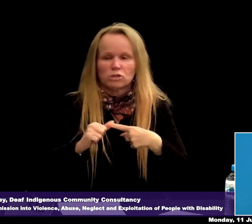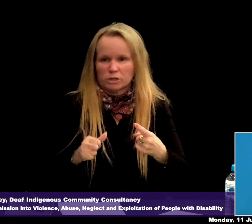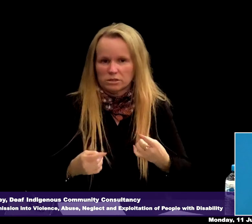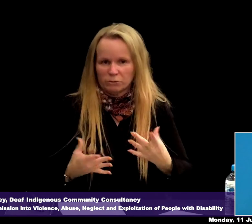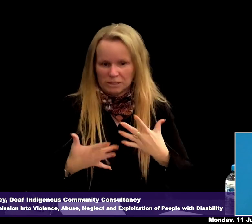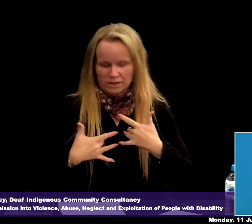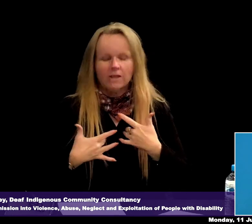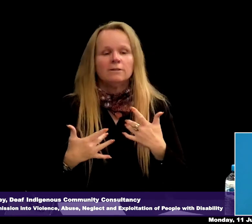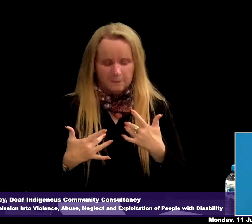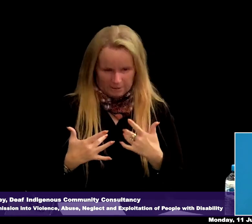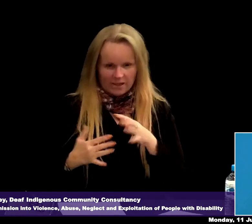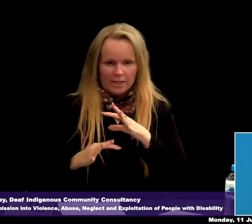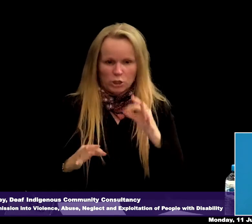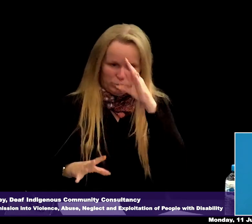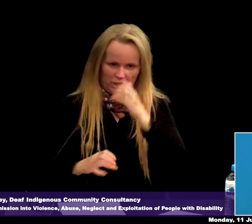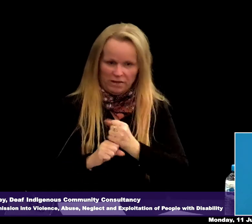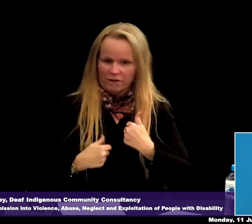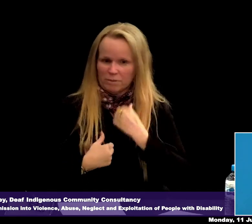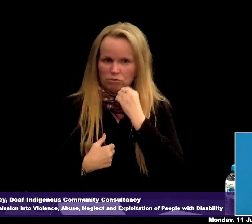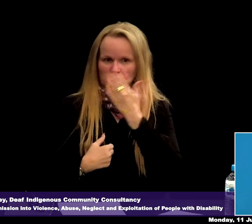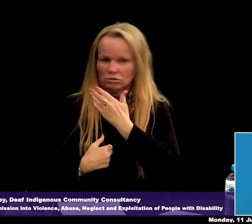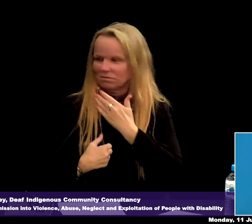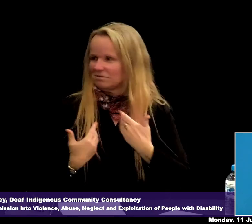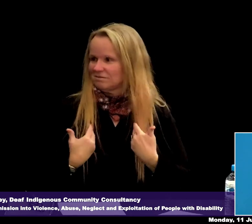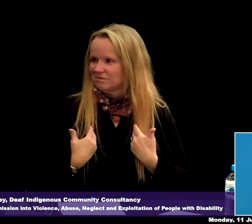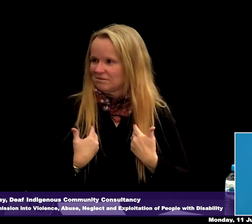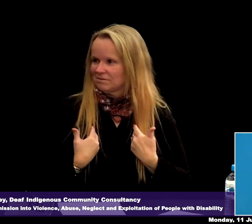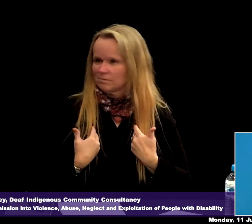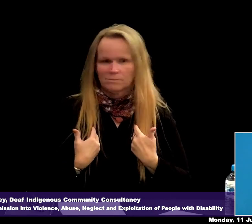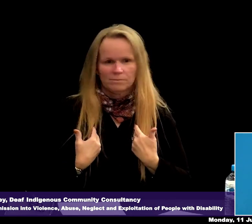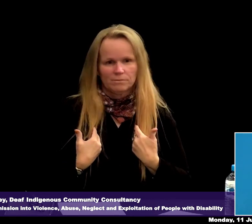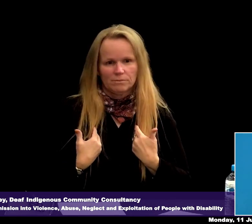It's a natural response that I get all the time, that people don't believe that I am an